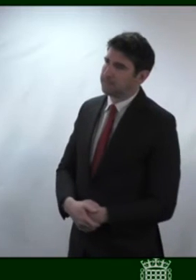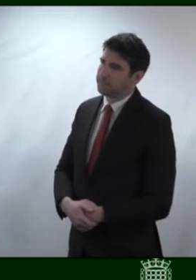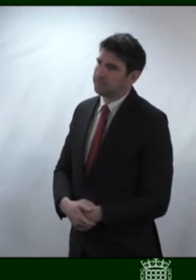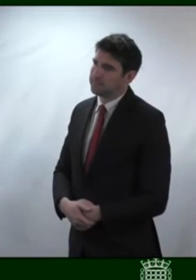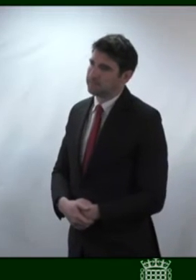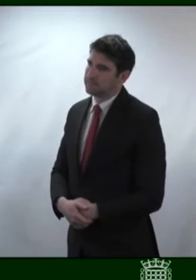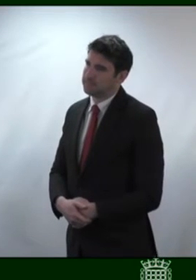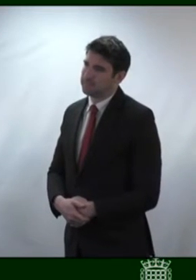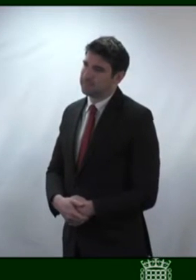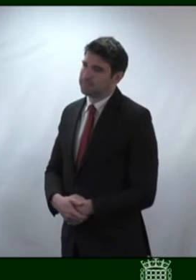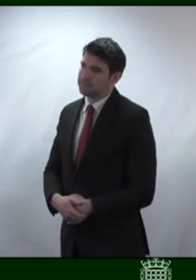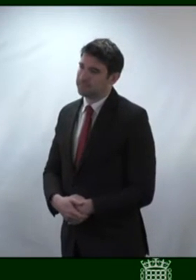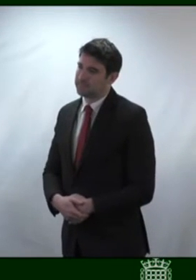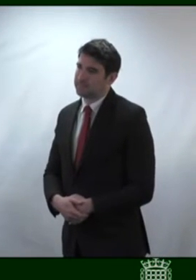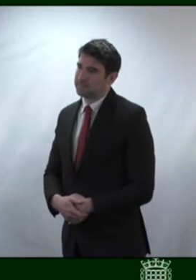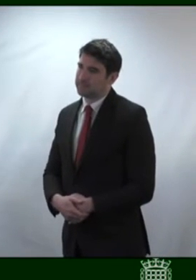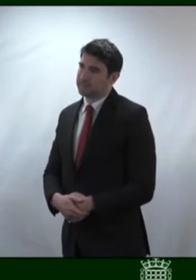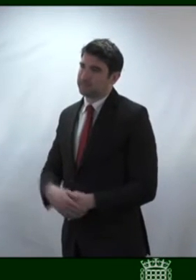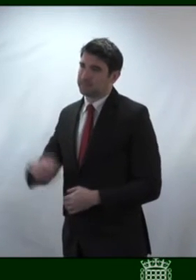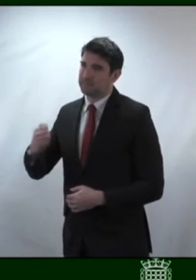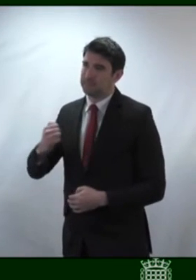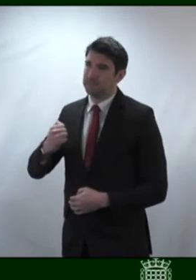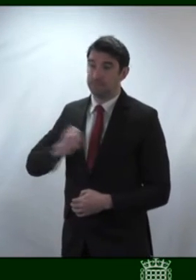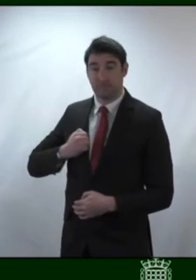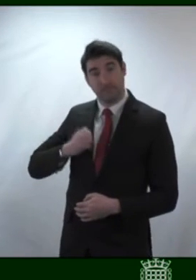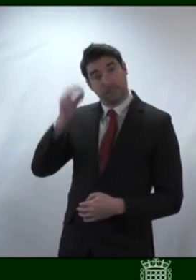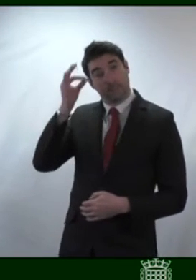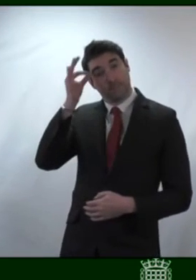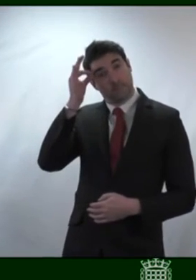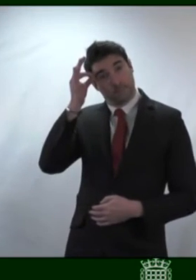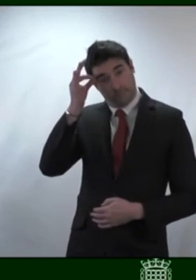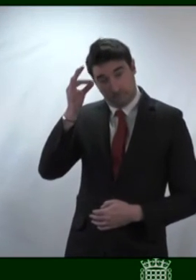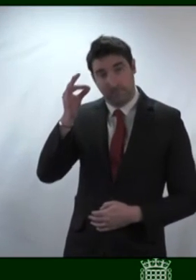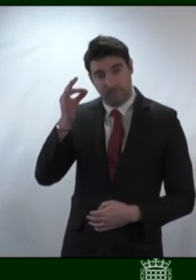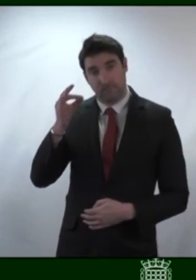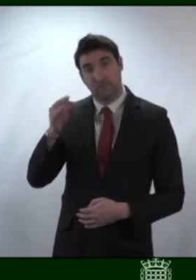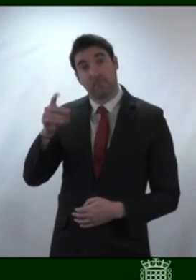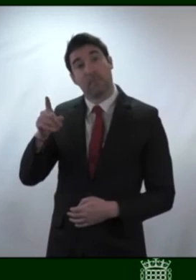a single parent, has twice this term had to stop work due to her five-year-old son’s